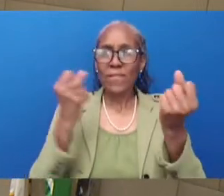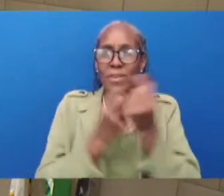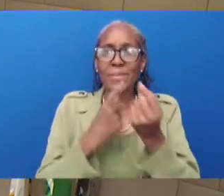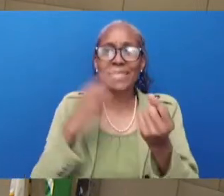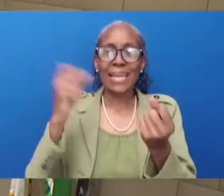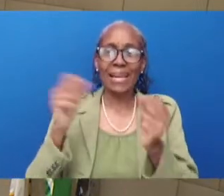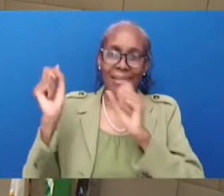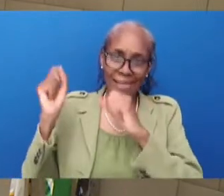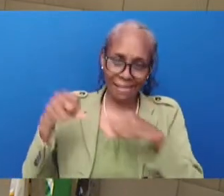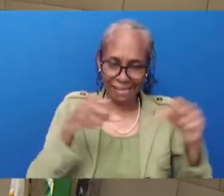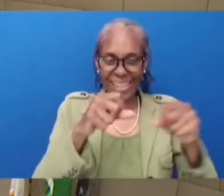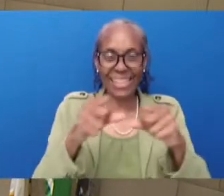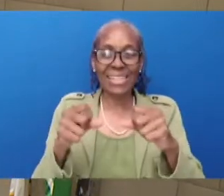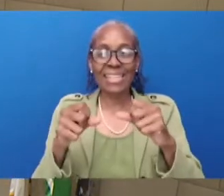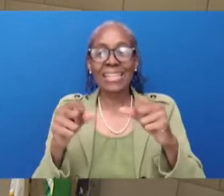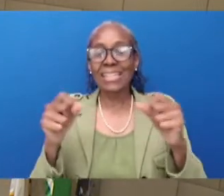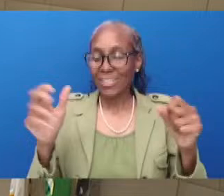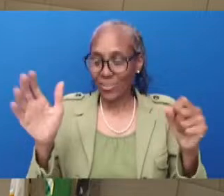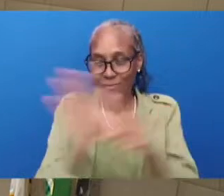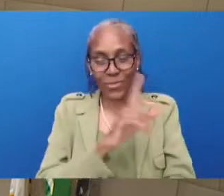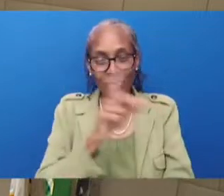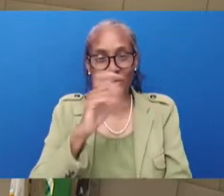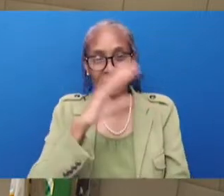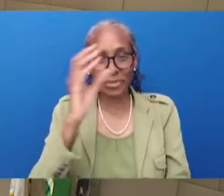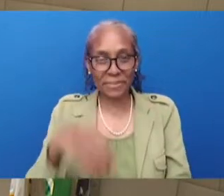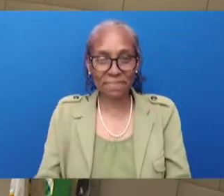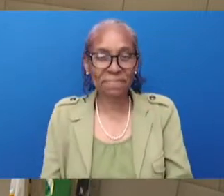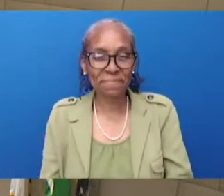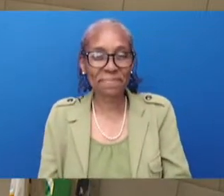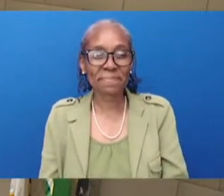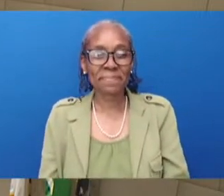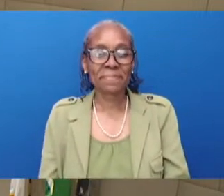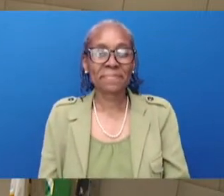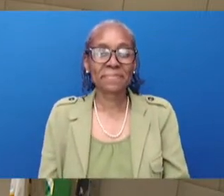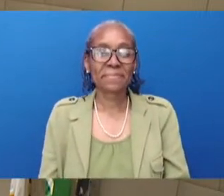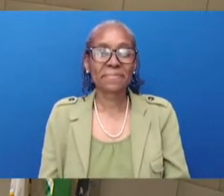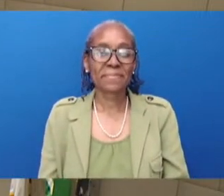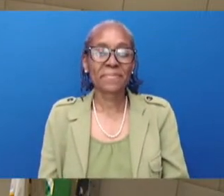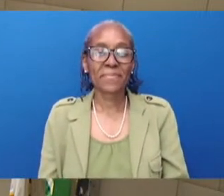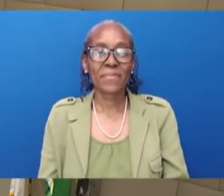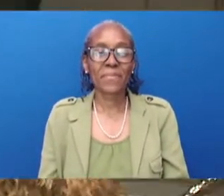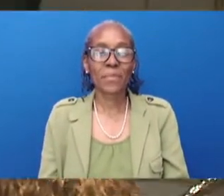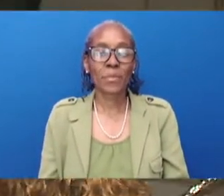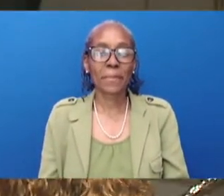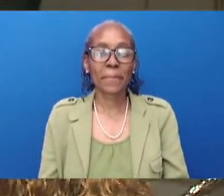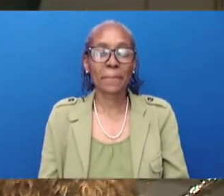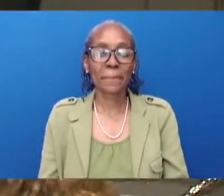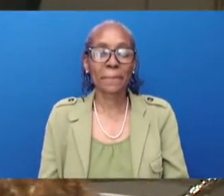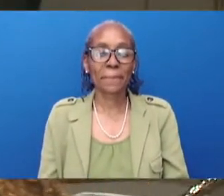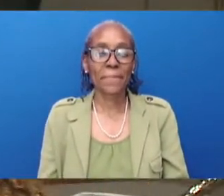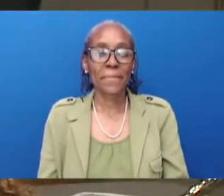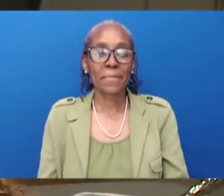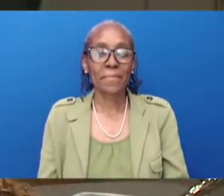MADAM CLERK.